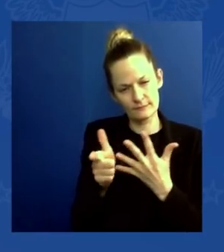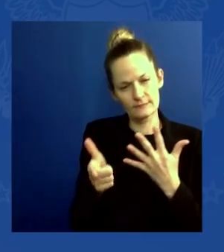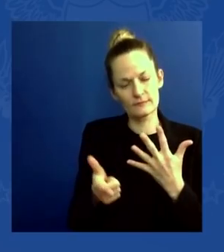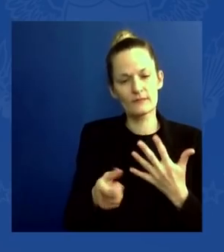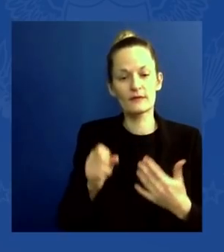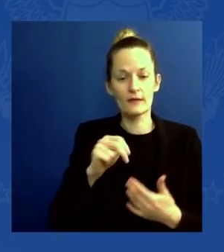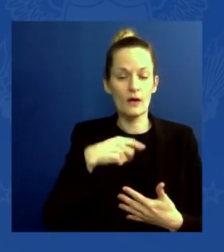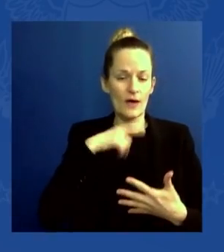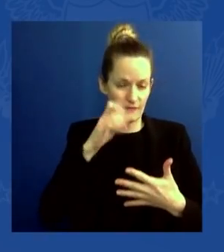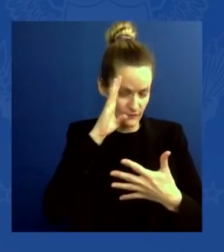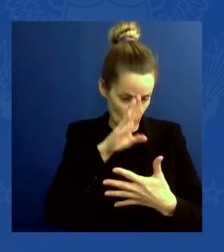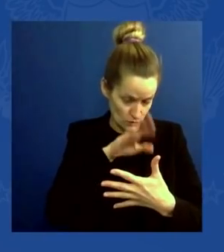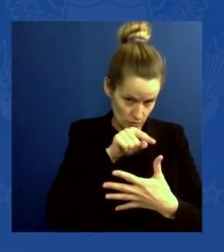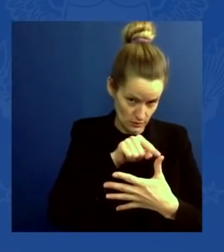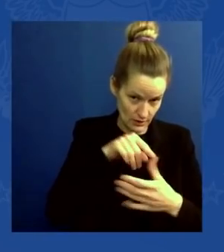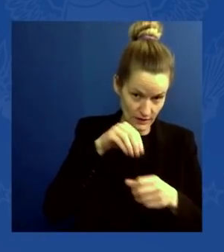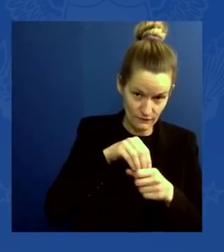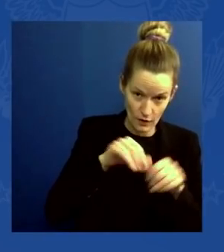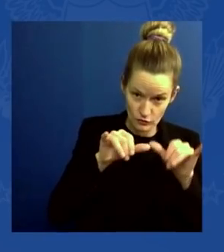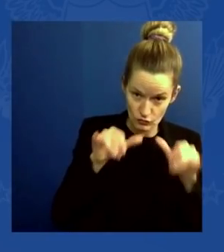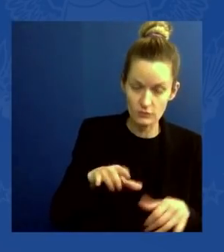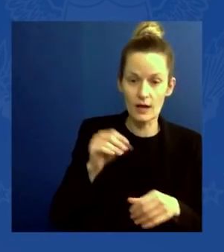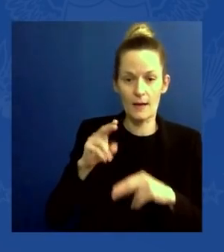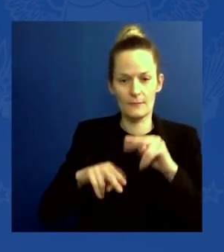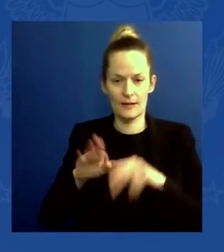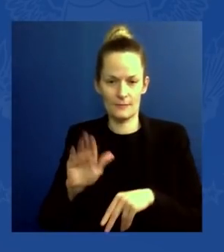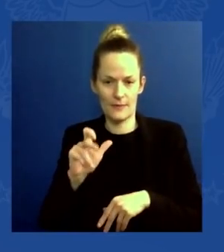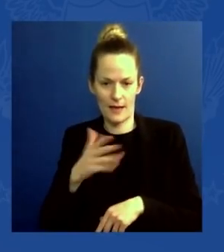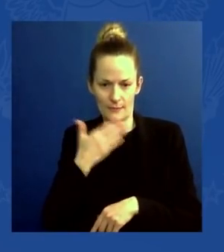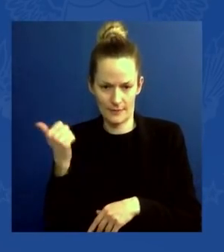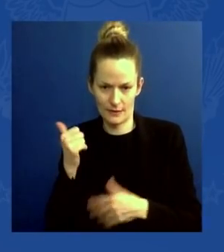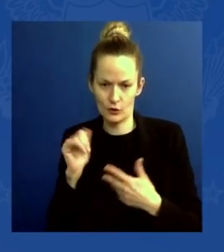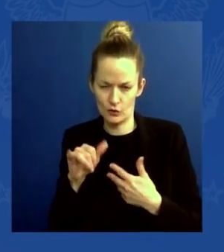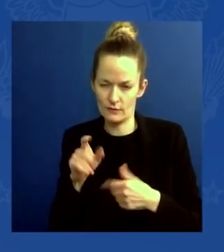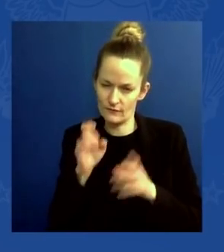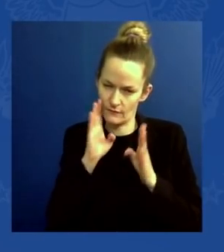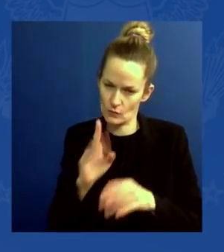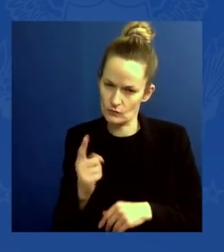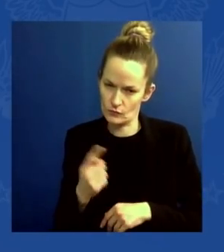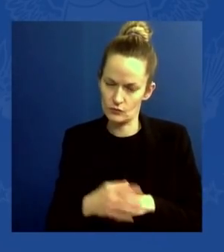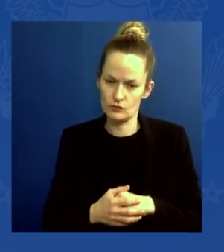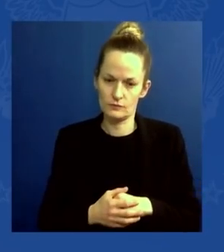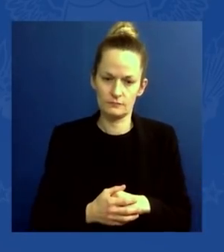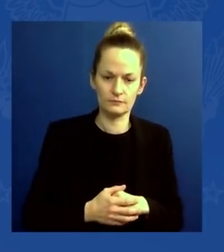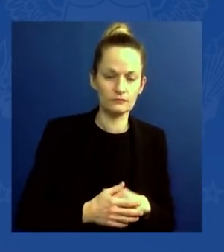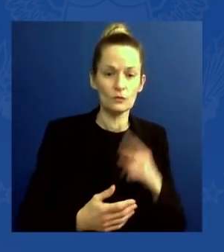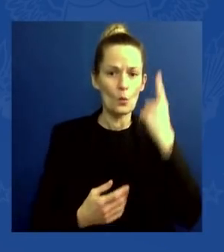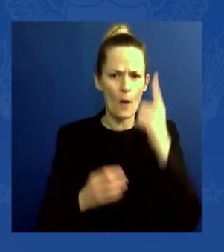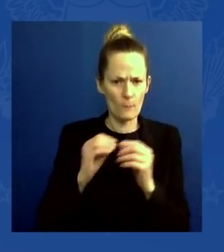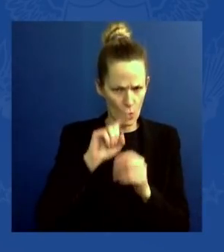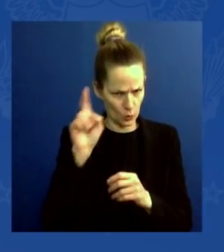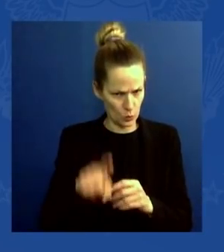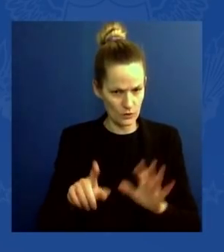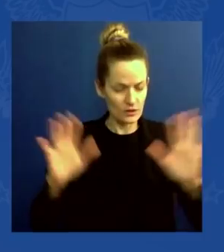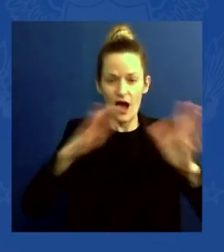The Press: Mr. President -- can I follow up on paid leave, Mr. President? Sir, may I follow up on paid leave? The Press: (Cross-talk.) (The President covers his eyes and points towards the press.)